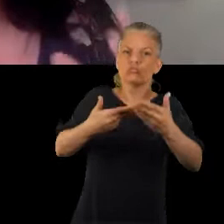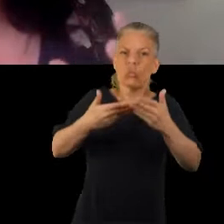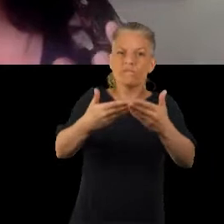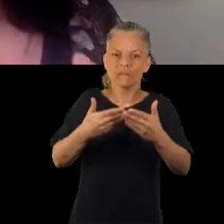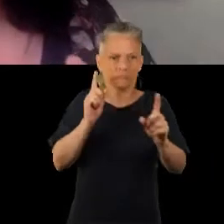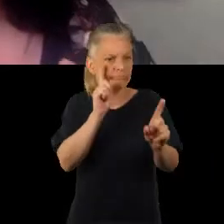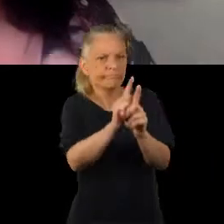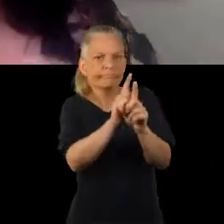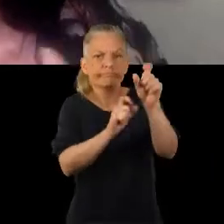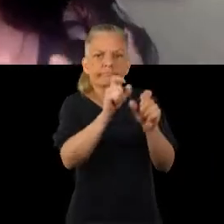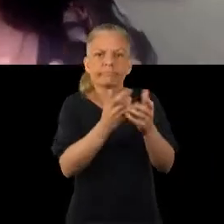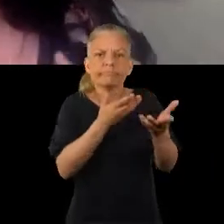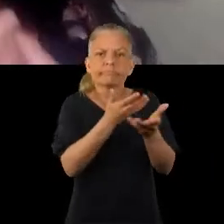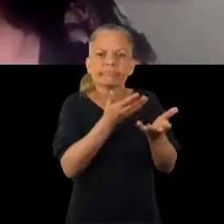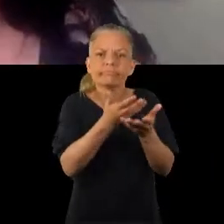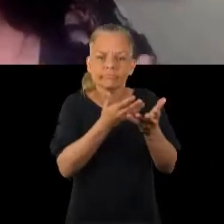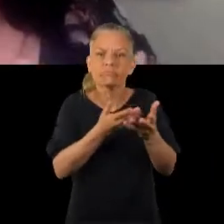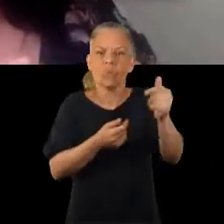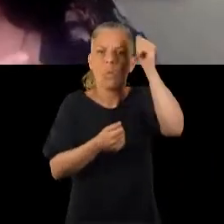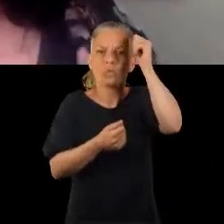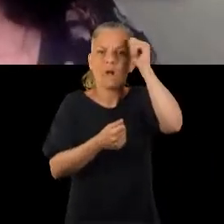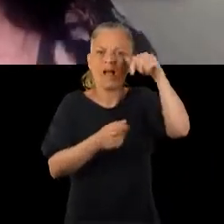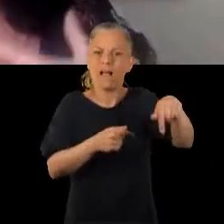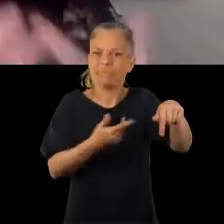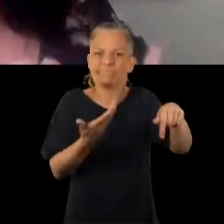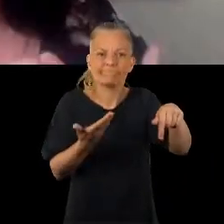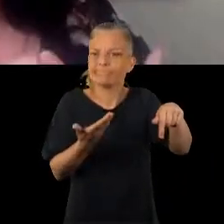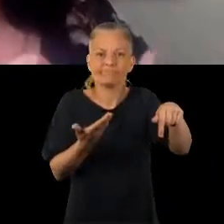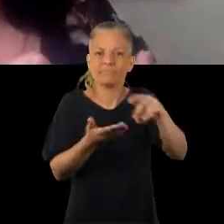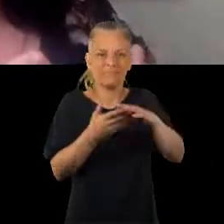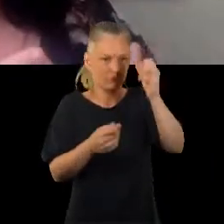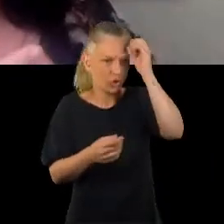works and what it can offer and the skills. And when you’re bringing that to an organisation,